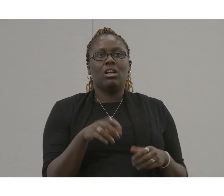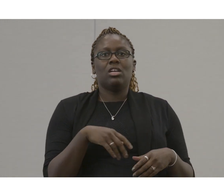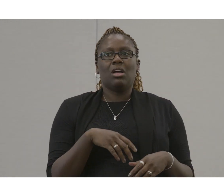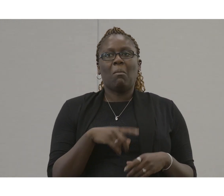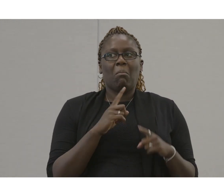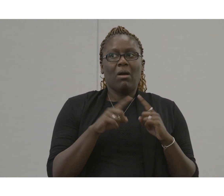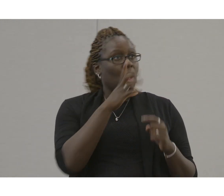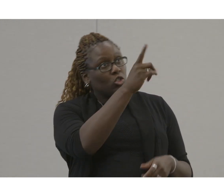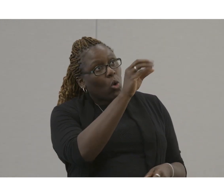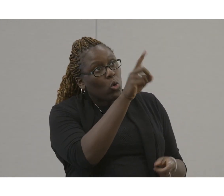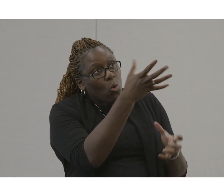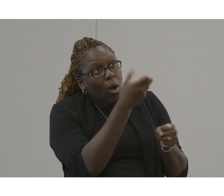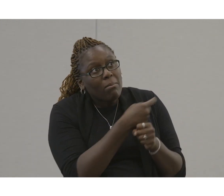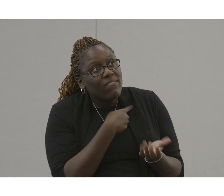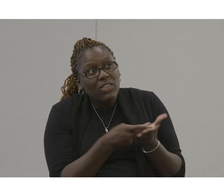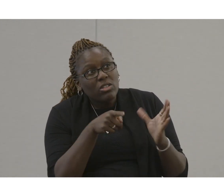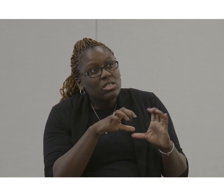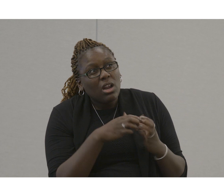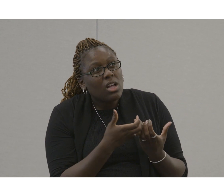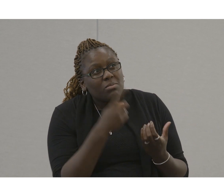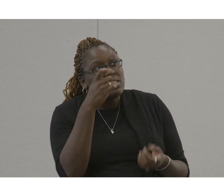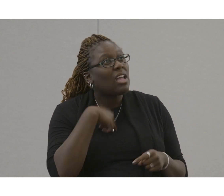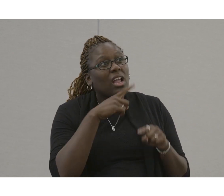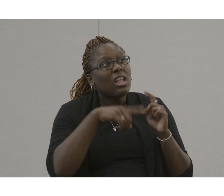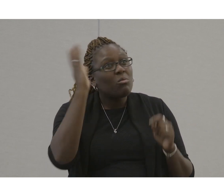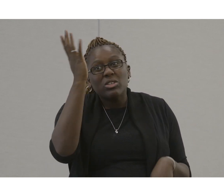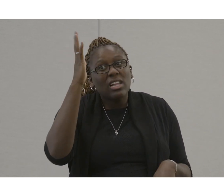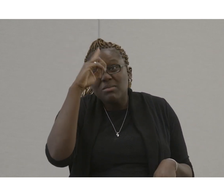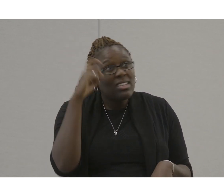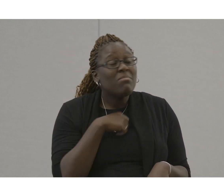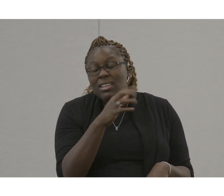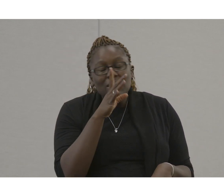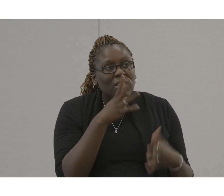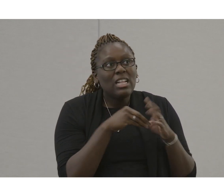She was still averse to my request, so I asked, Do you want me to fail? Because I'm not going to use my